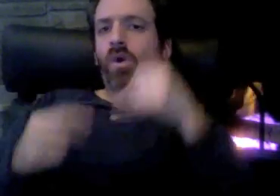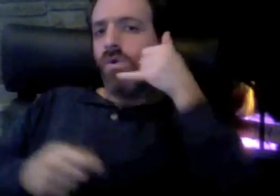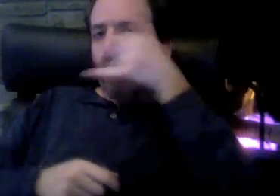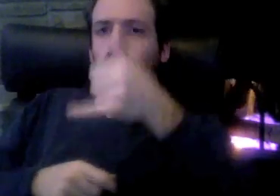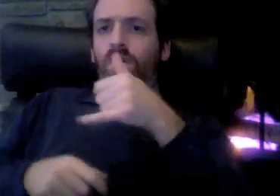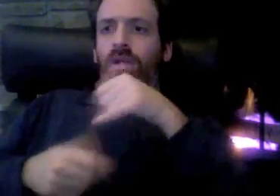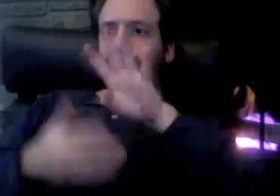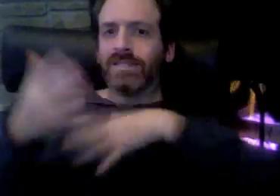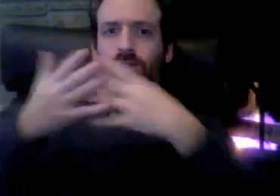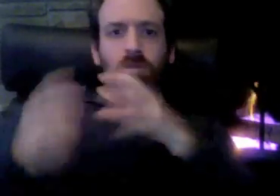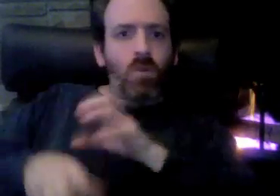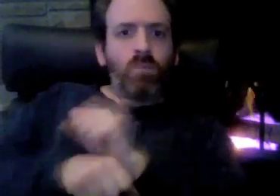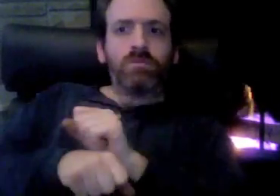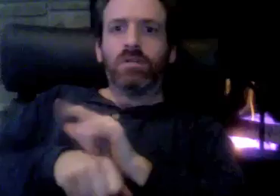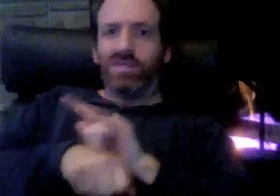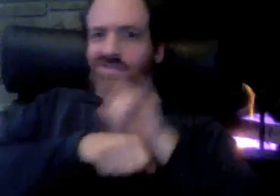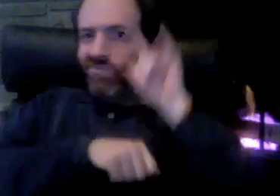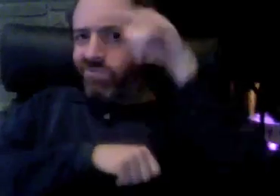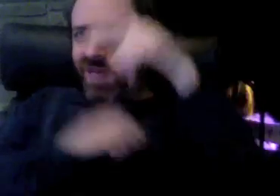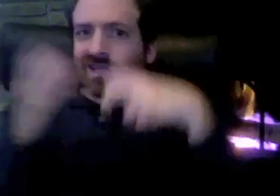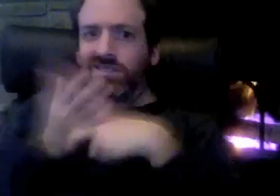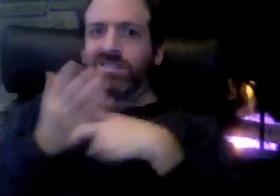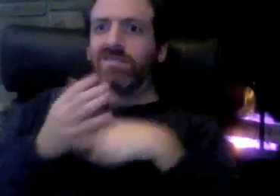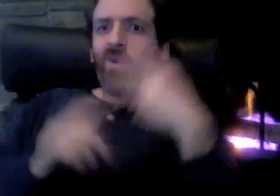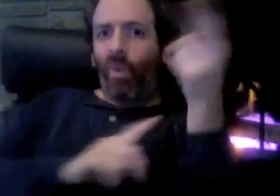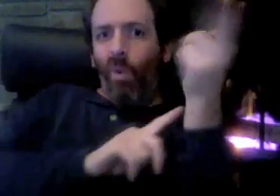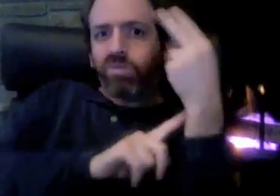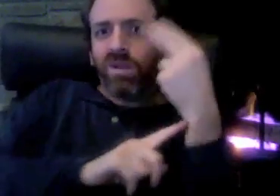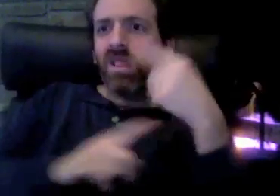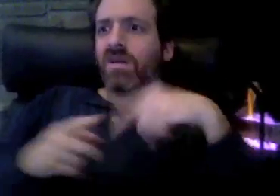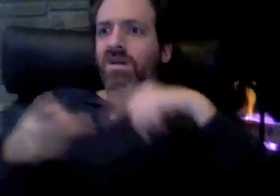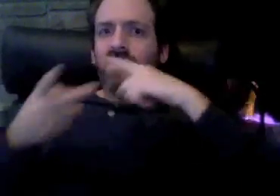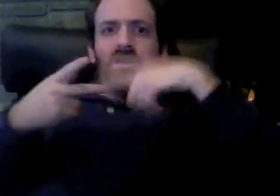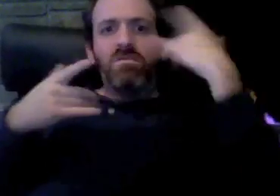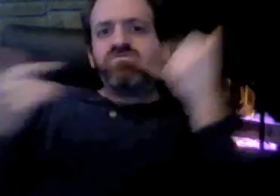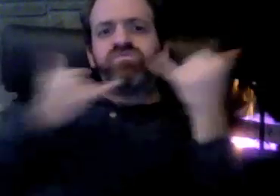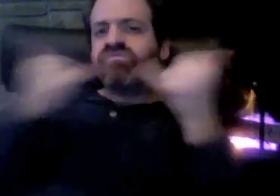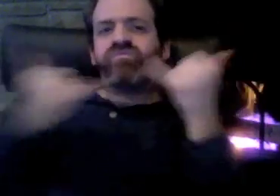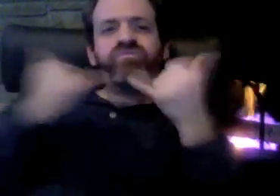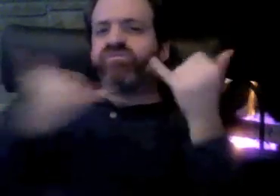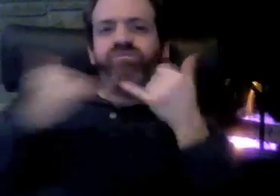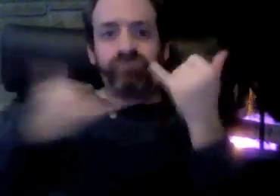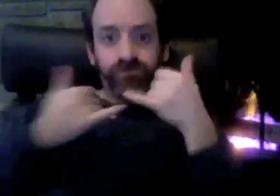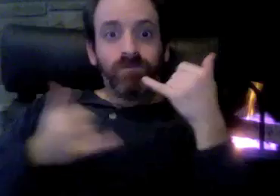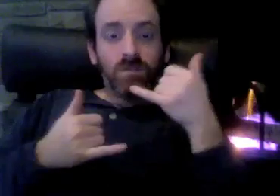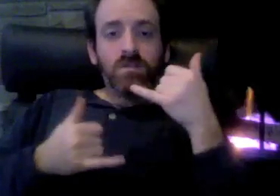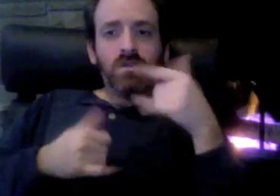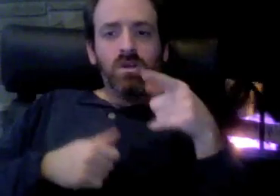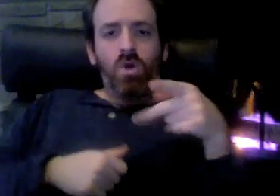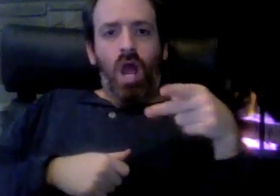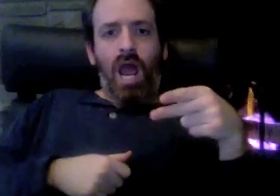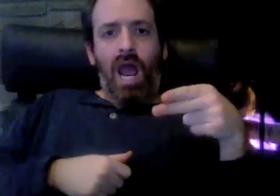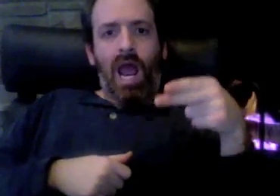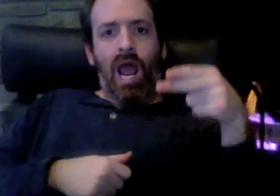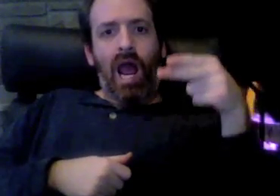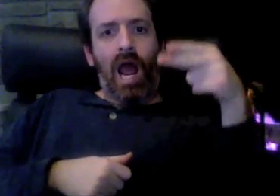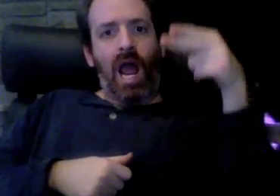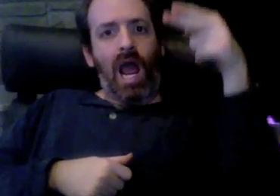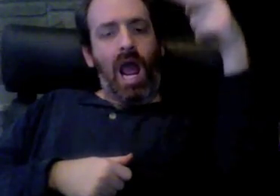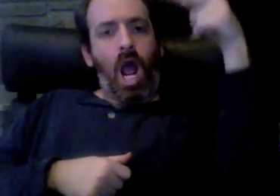schedule their travel arrangements, etc. Enterprise users do generates higher volume of VRS calls.